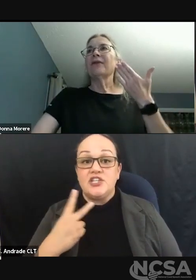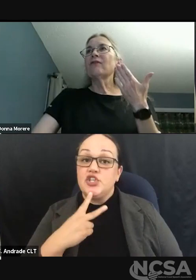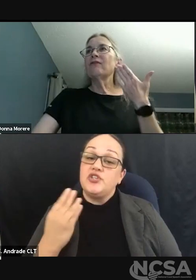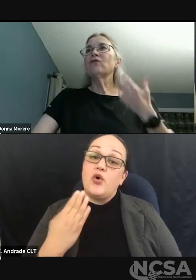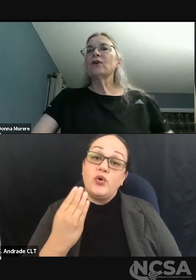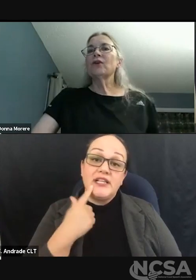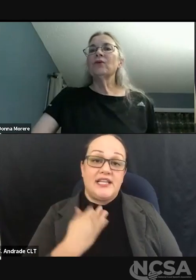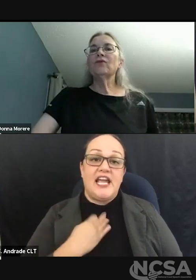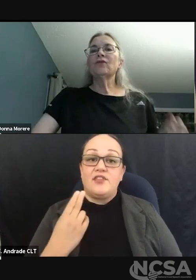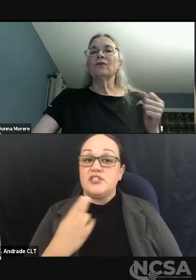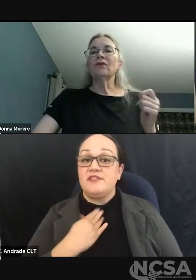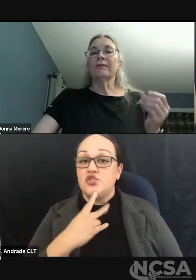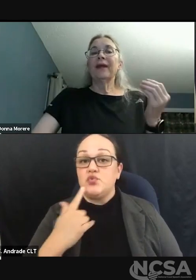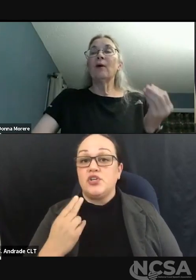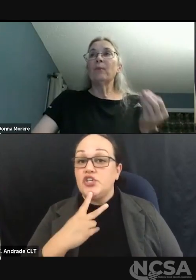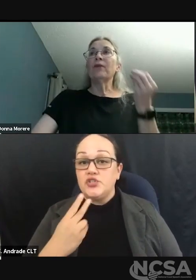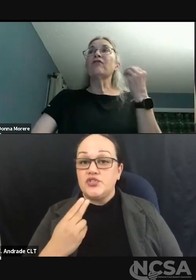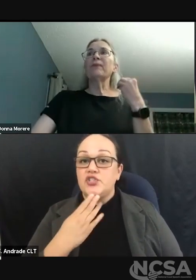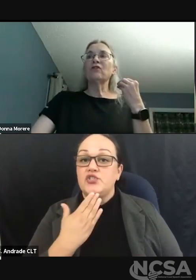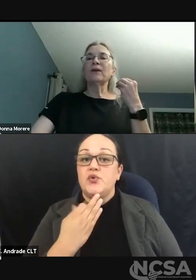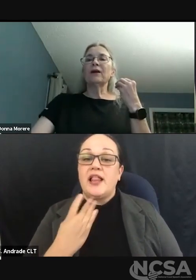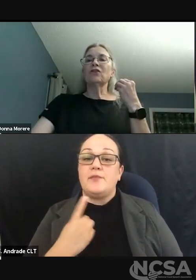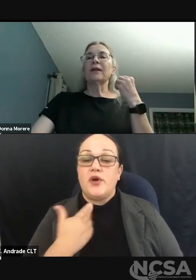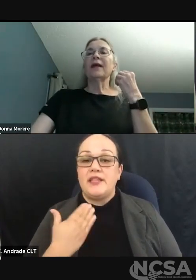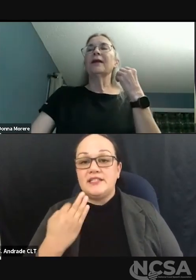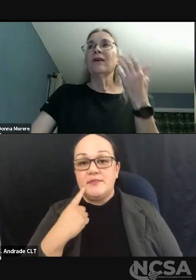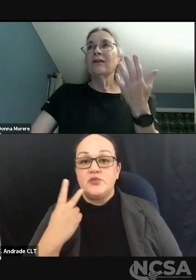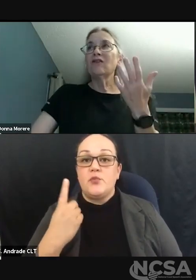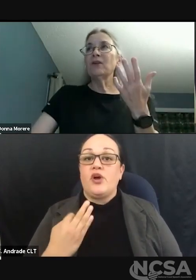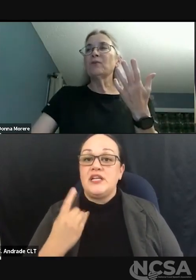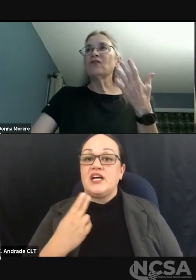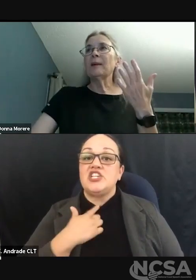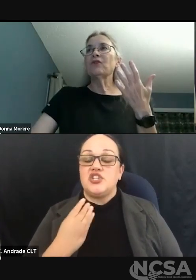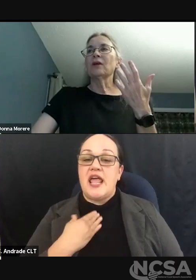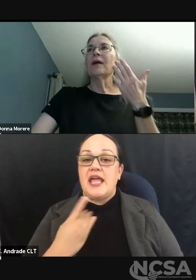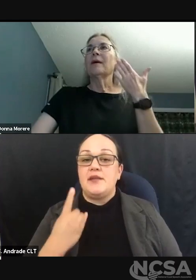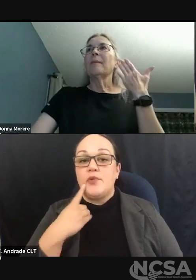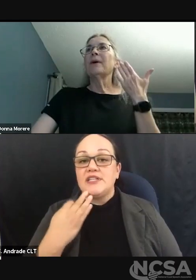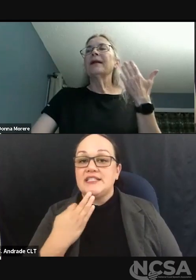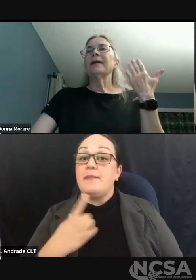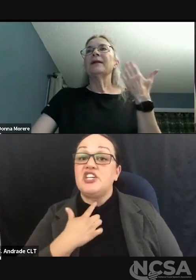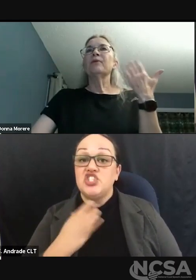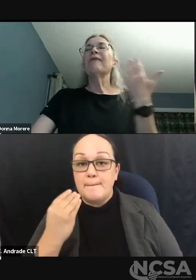those visual cues to help with speech production and speech perception, but it